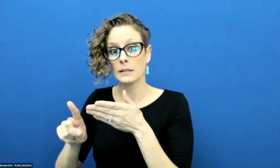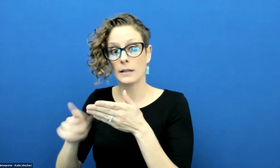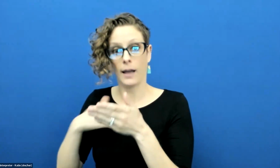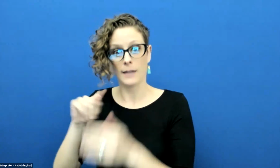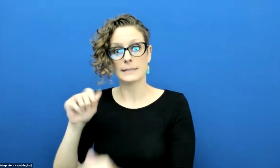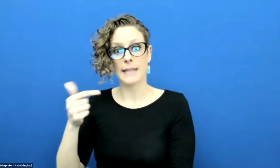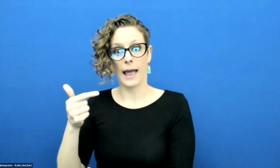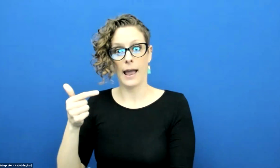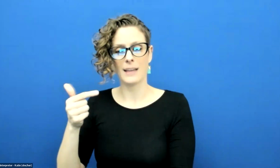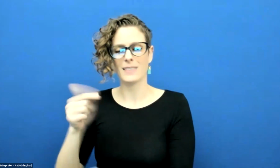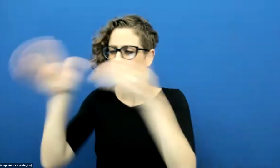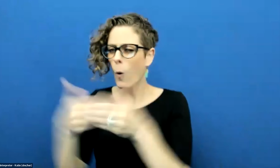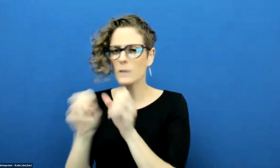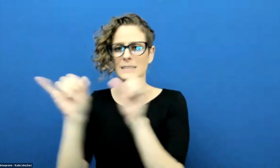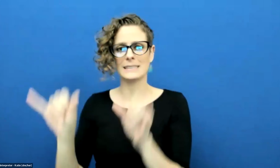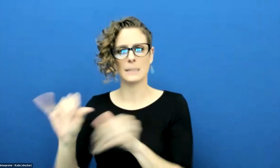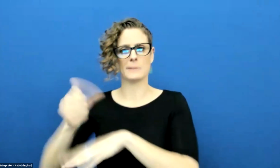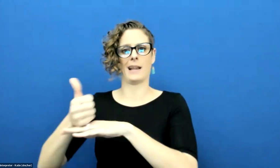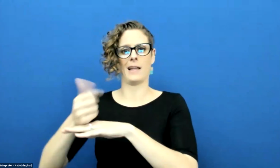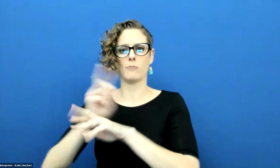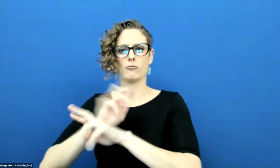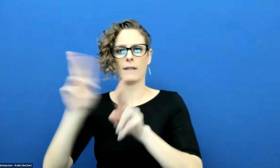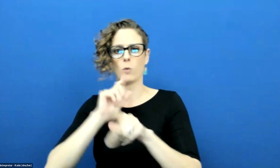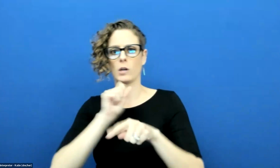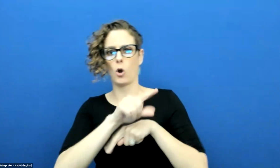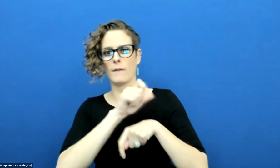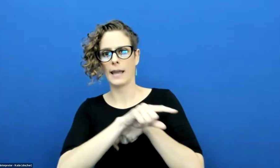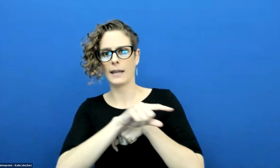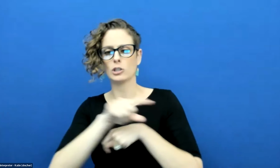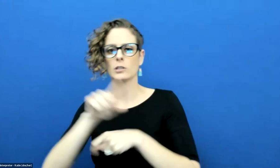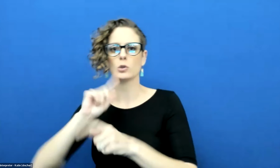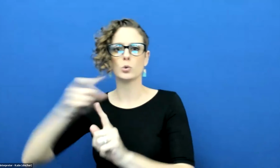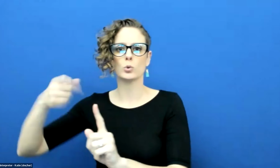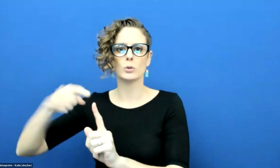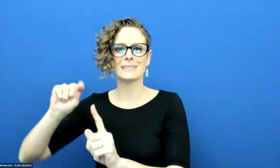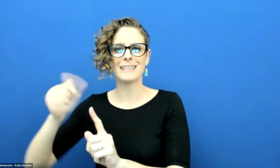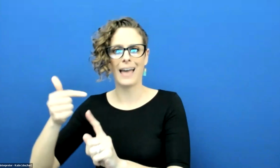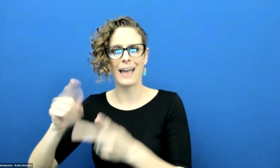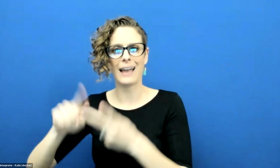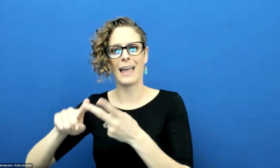notifications and events tagging and logging and things of that nature so we've got in-house we've